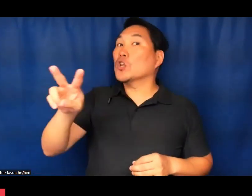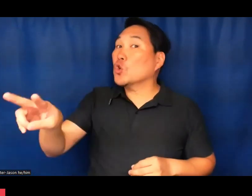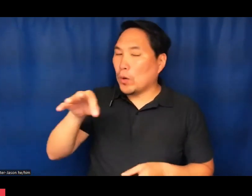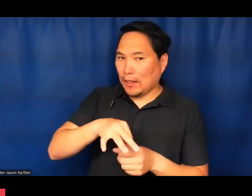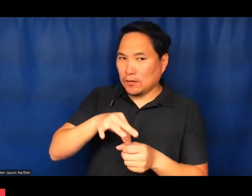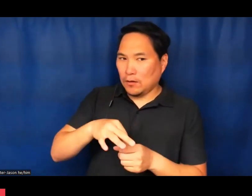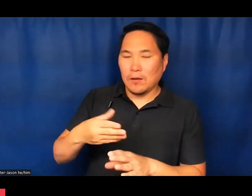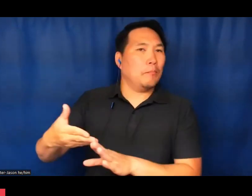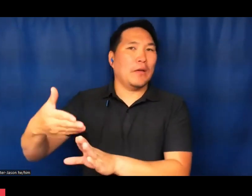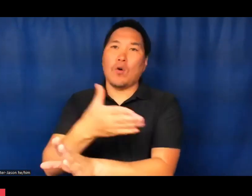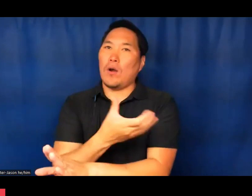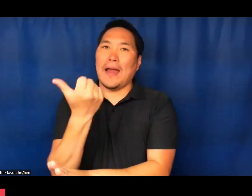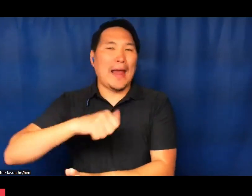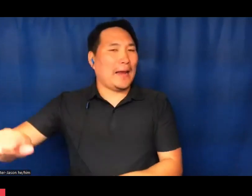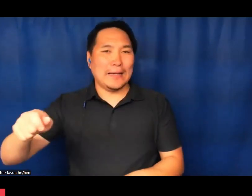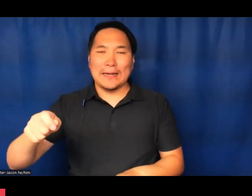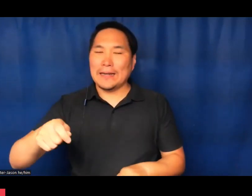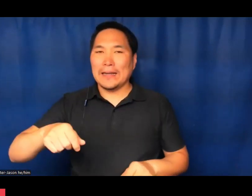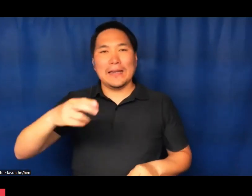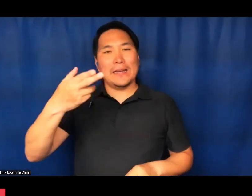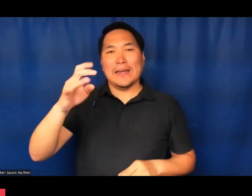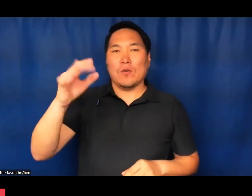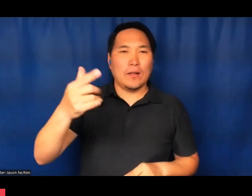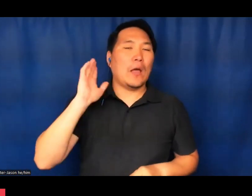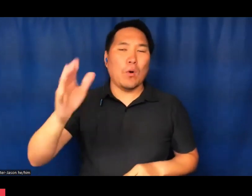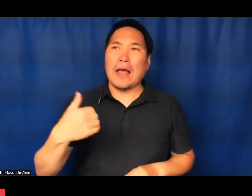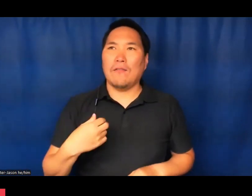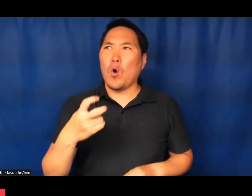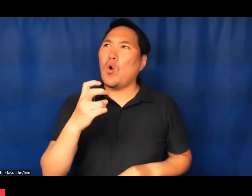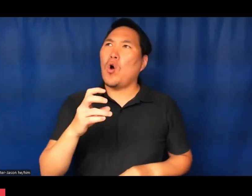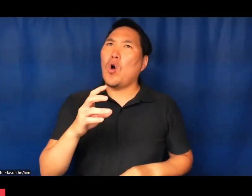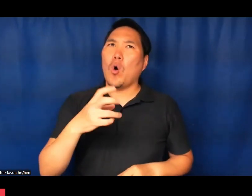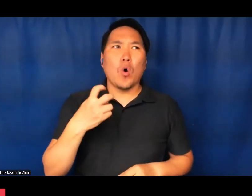Before taking in place, there's going to be oral arguments tomorrow and many of you will